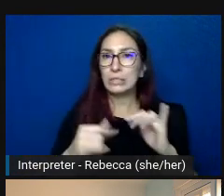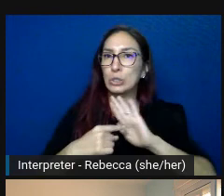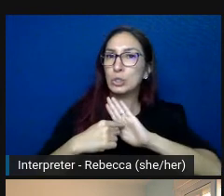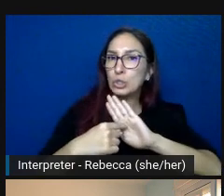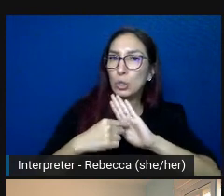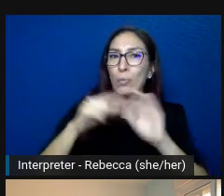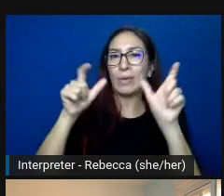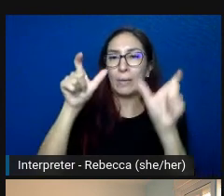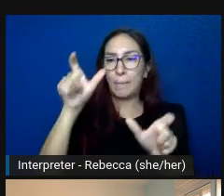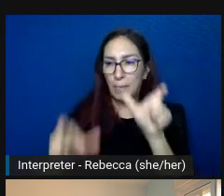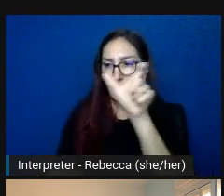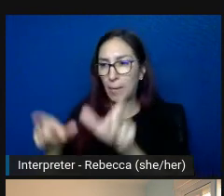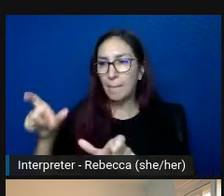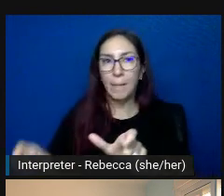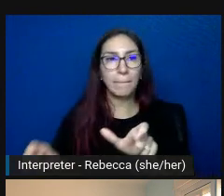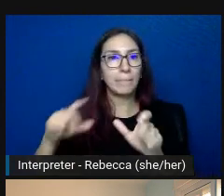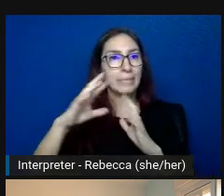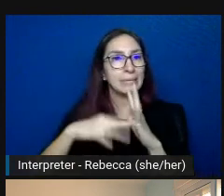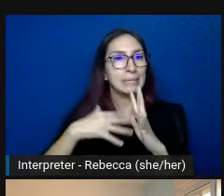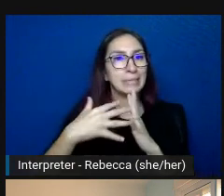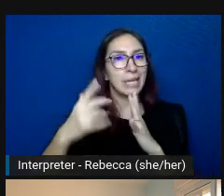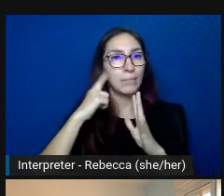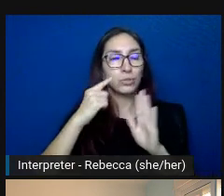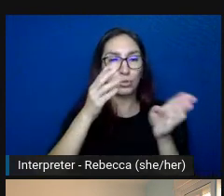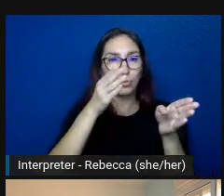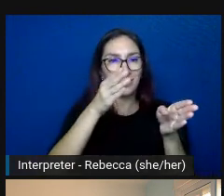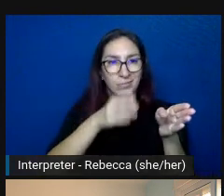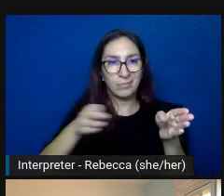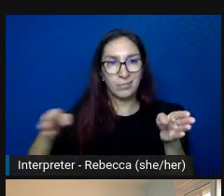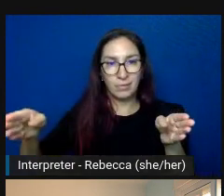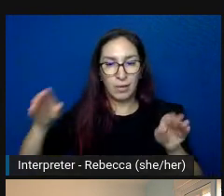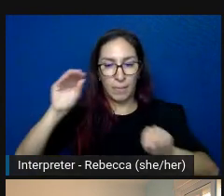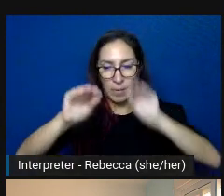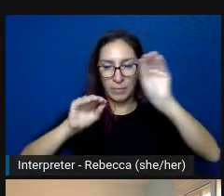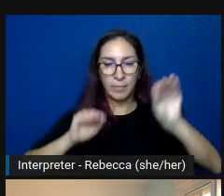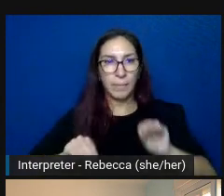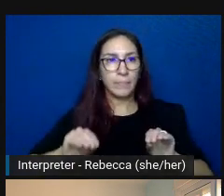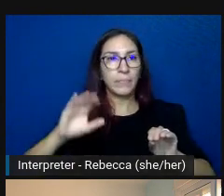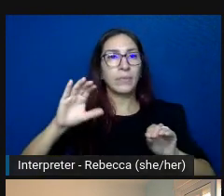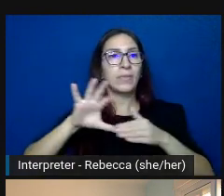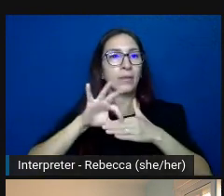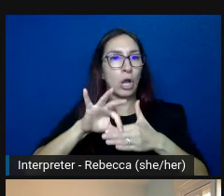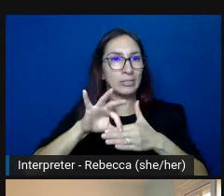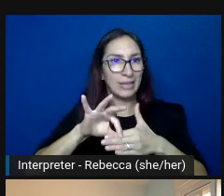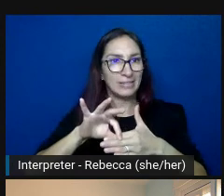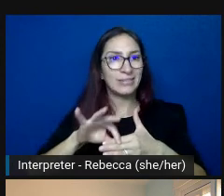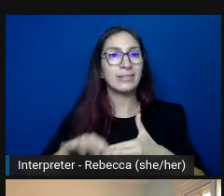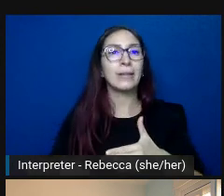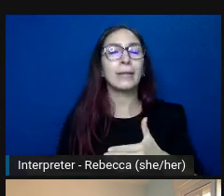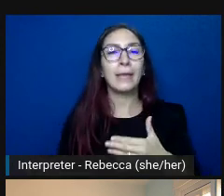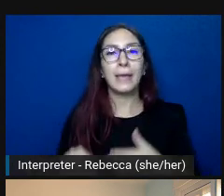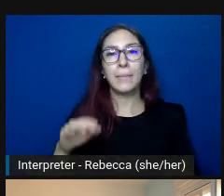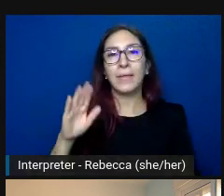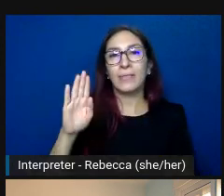to lay out the content, but the Beez theme had no tables.